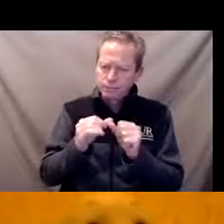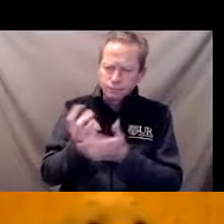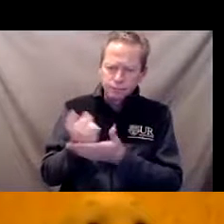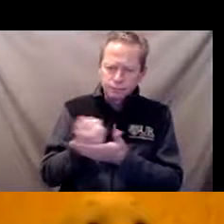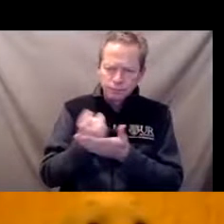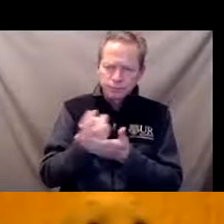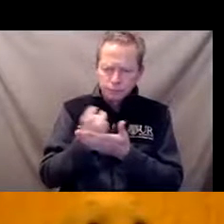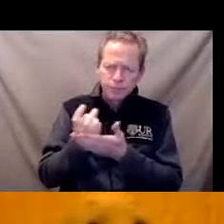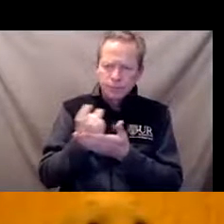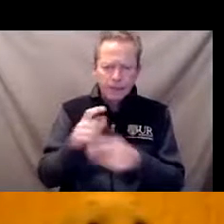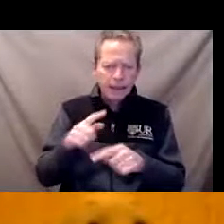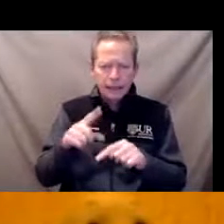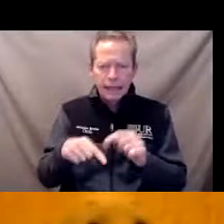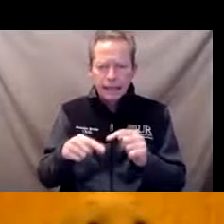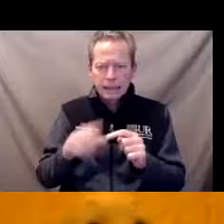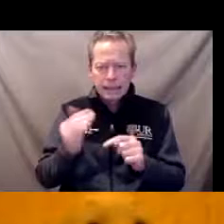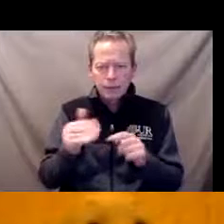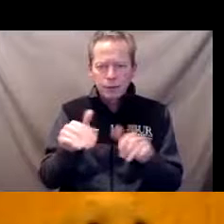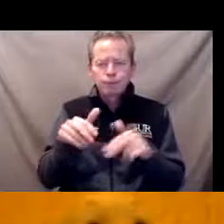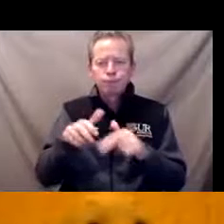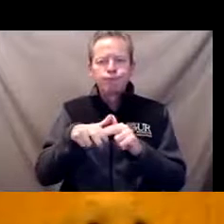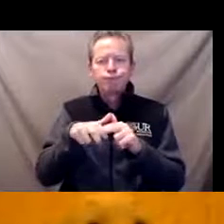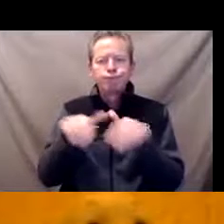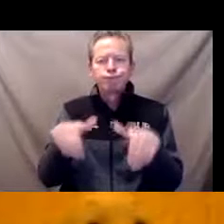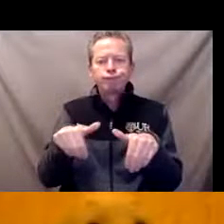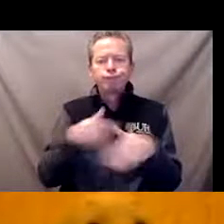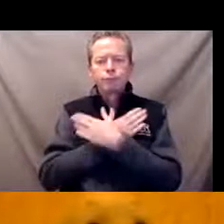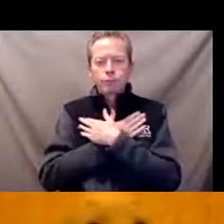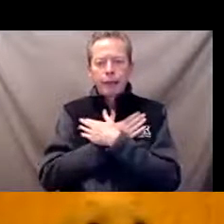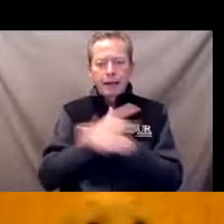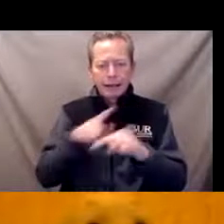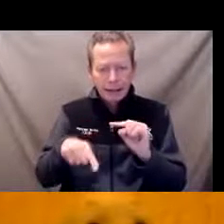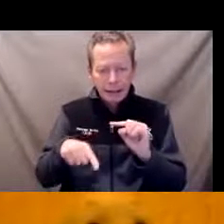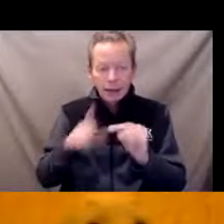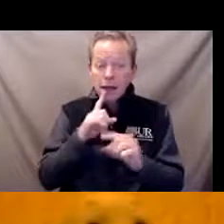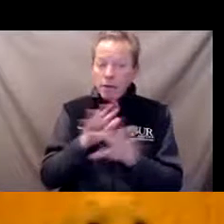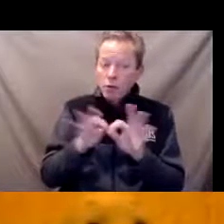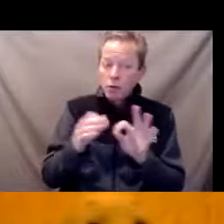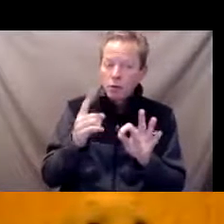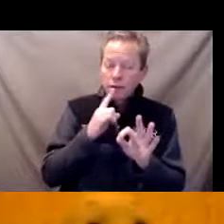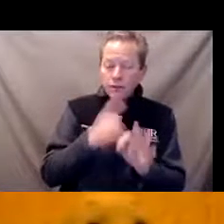seem to settle themselves. and I guess the big one that that is very heartbreaking to any of us